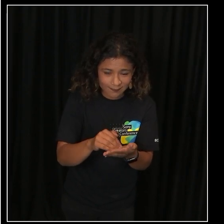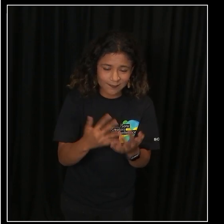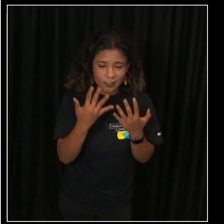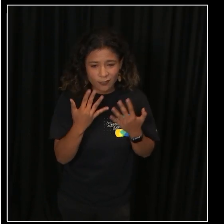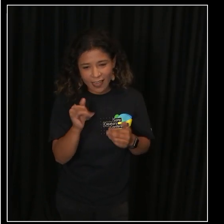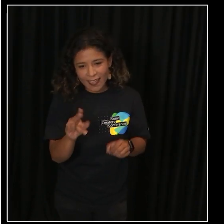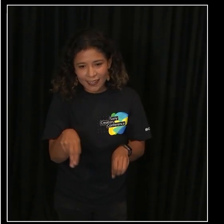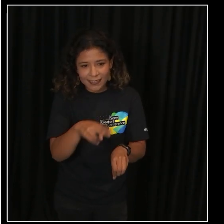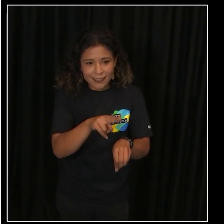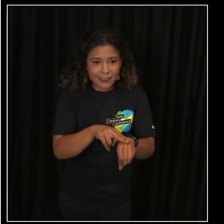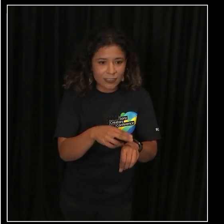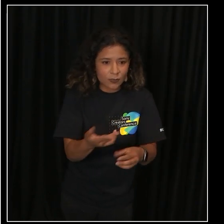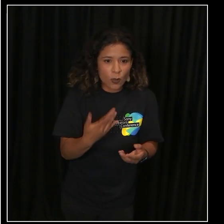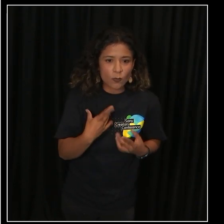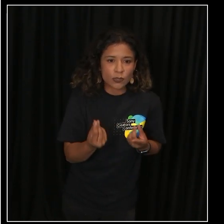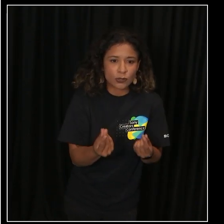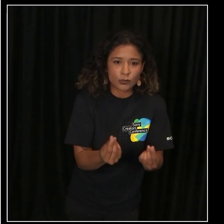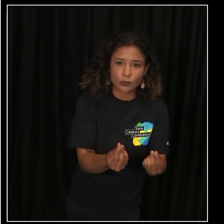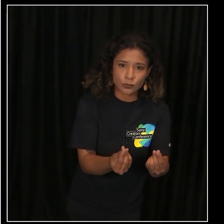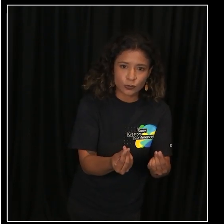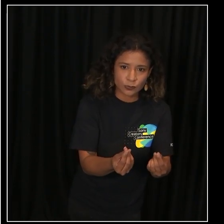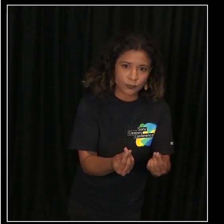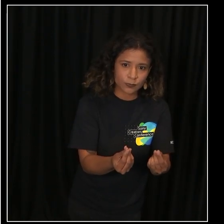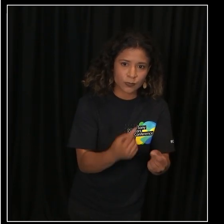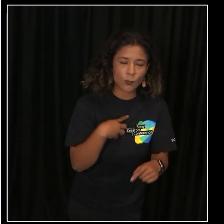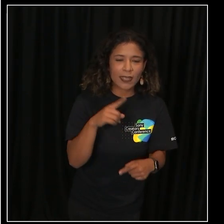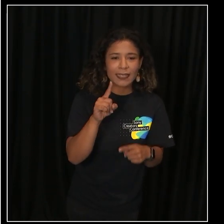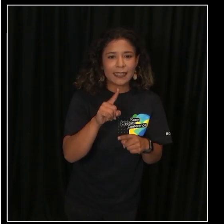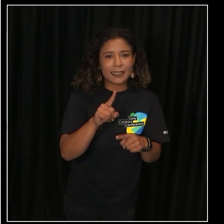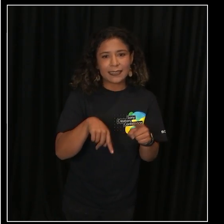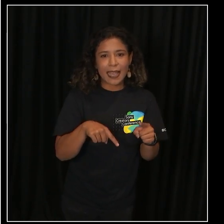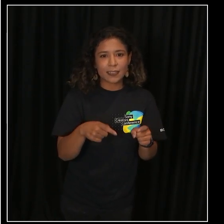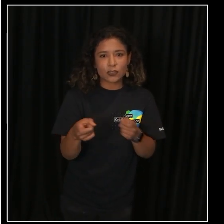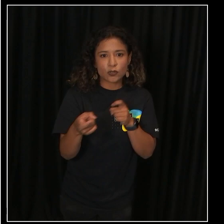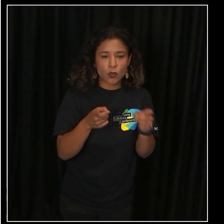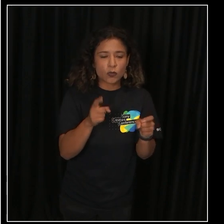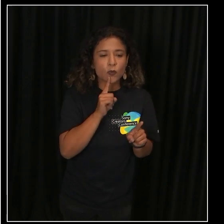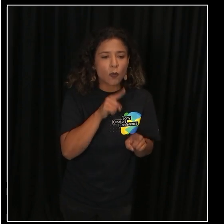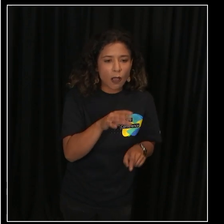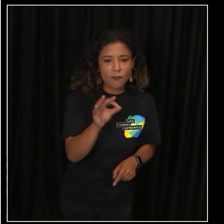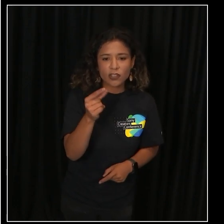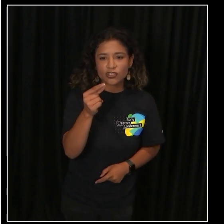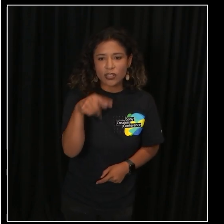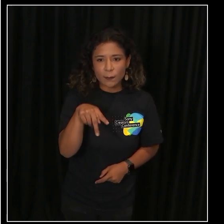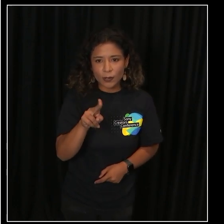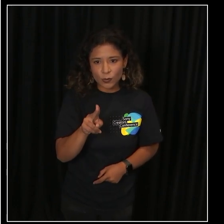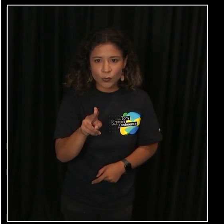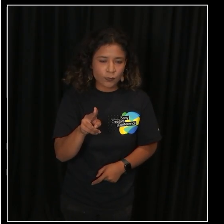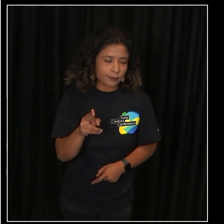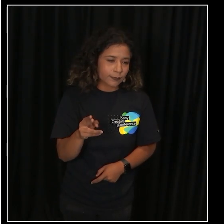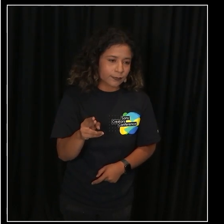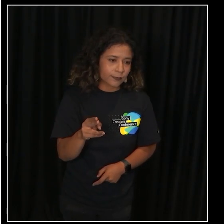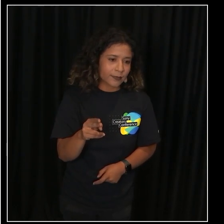So there isn't some nondeterminism there because we can't necessarily control the order of the GPU. Well, we can, but it's difficult.